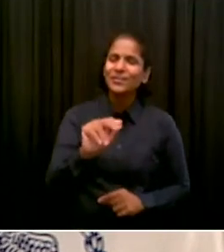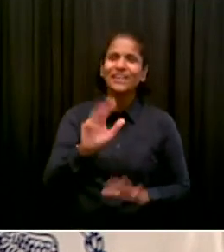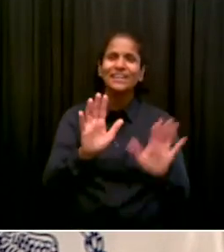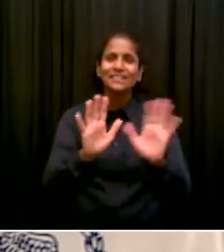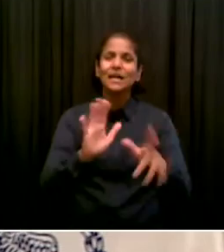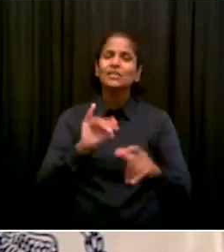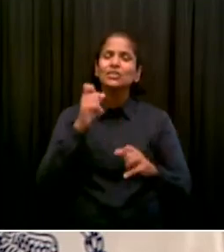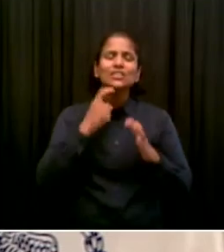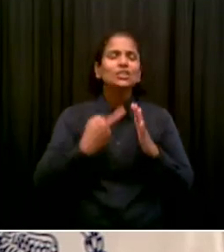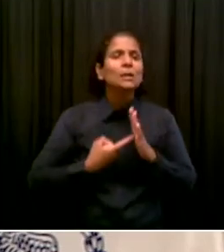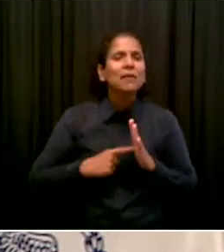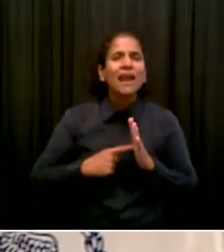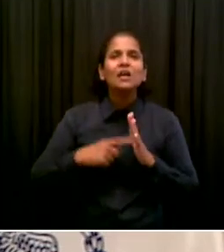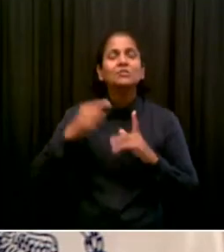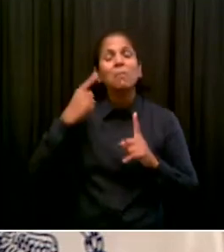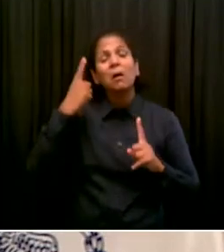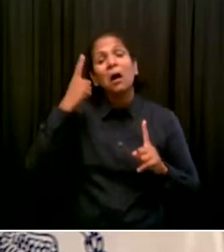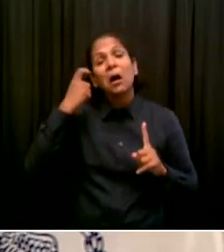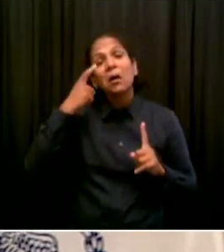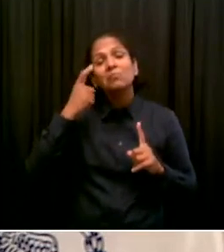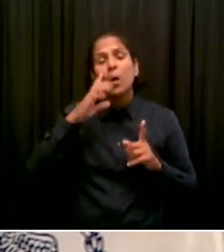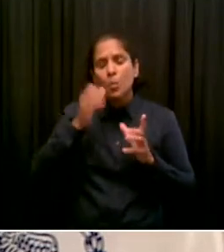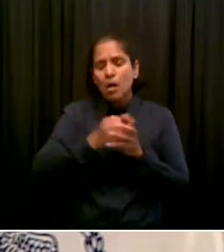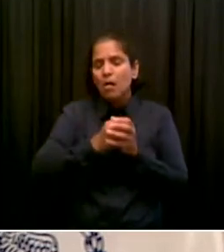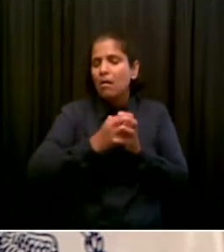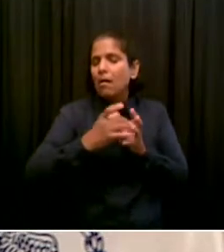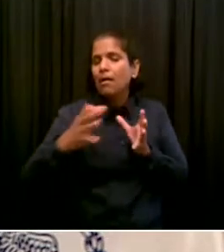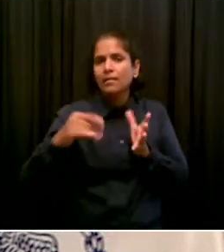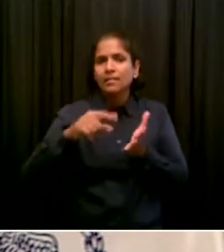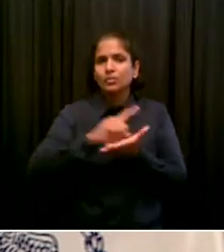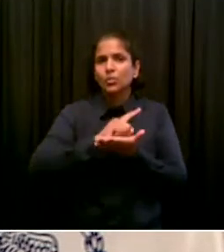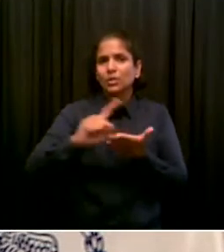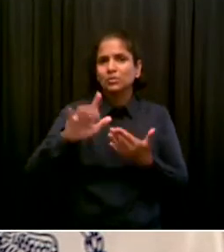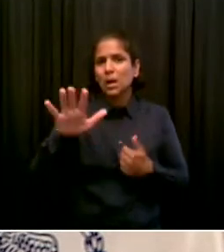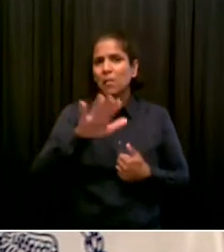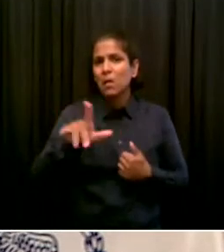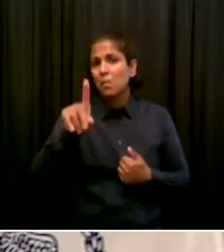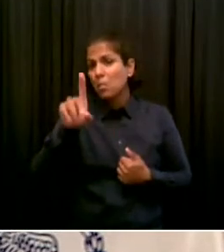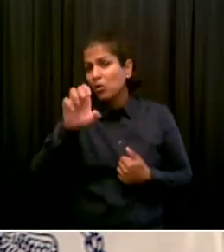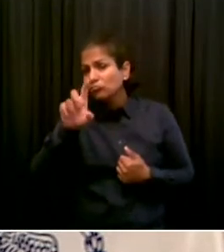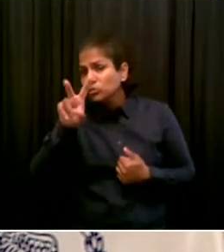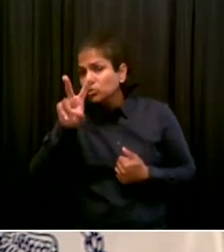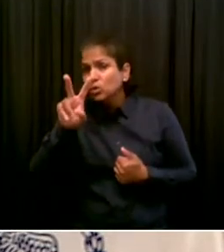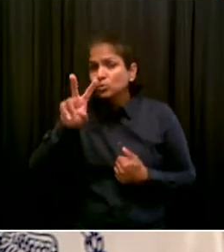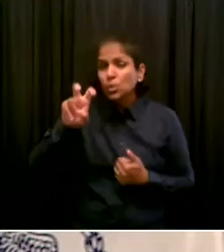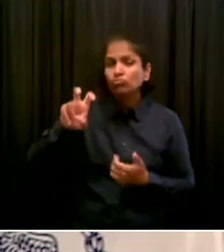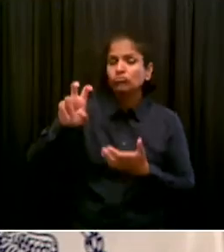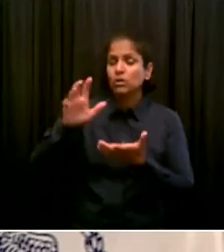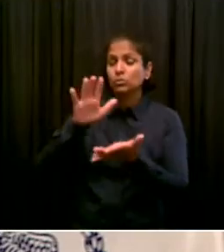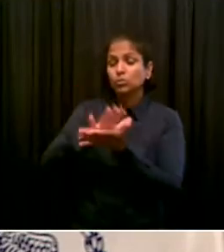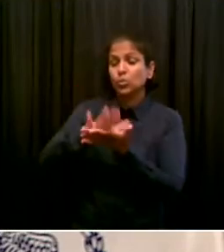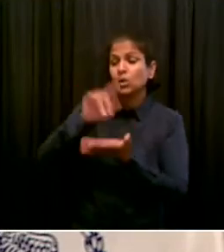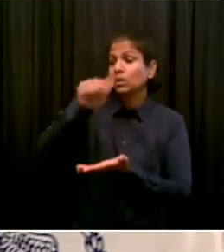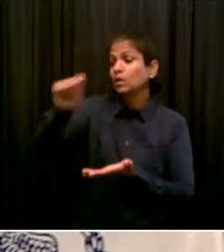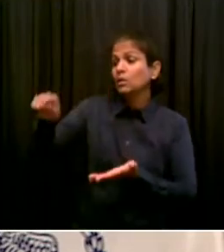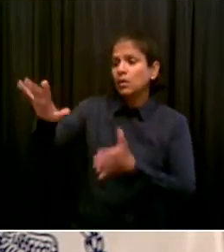THAT IS VERY FLUID, THIS S IA EPRLIIMNAY RNUMBER. I AM GIVING YOU THE FINAL NUMBERS FROM THOSE PREVIOUS YEARS BECAUSE WE HAD TIME TO ANALYZE THEM AND LOCK THEM DOWN.